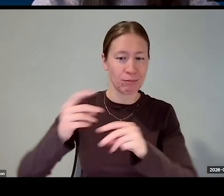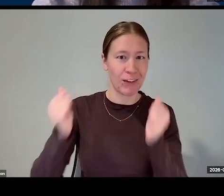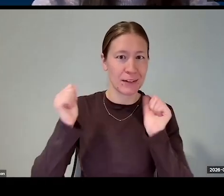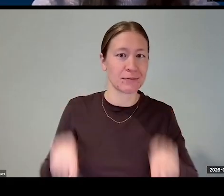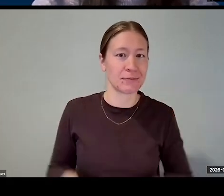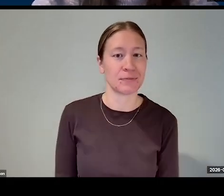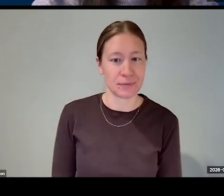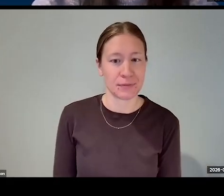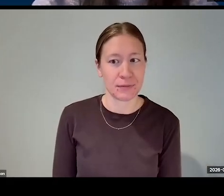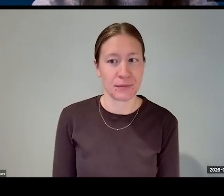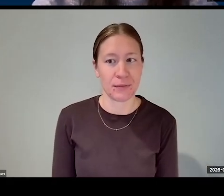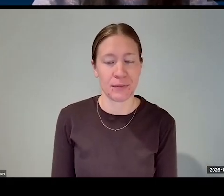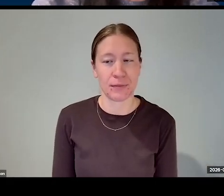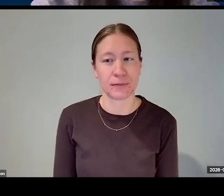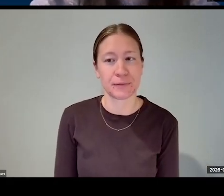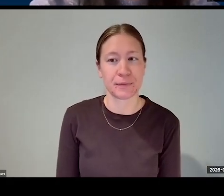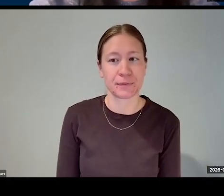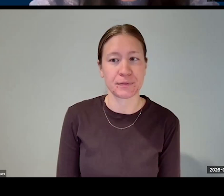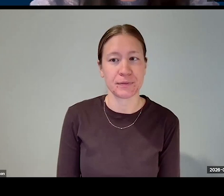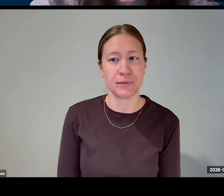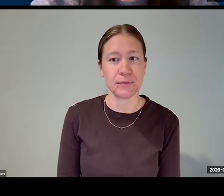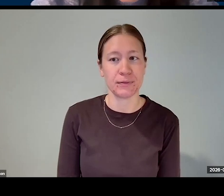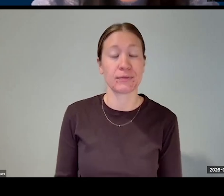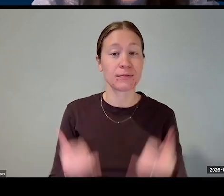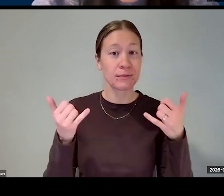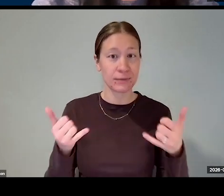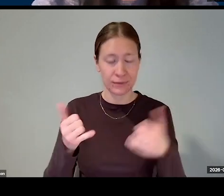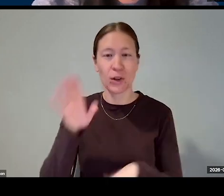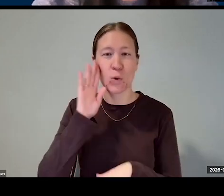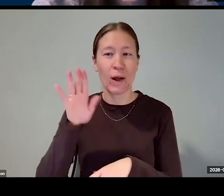So I am going to click the color picker option